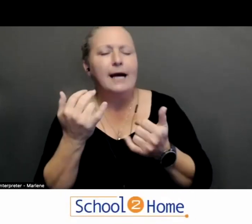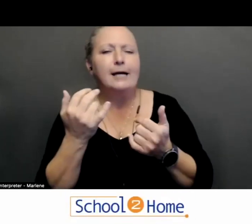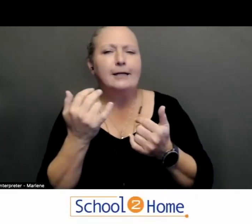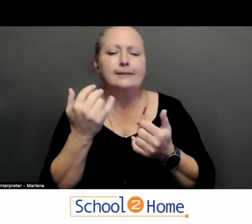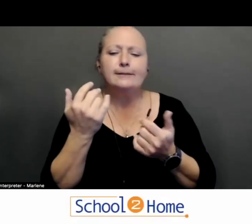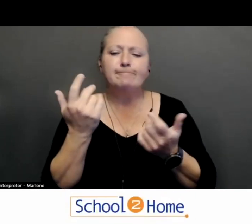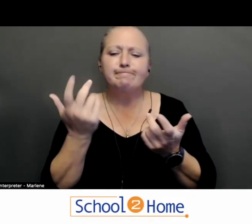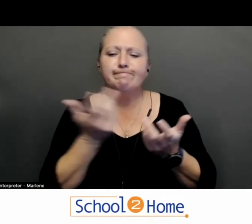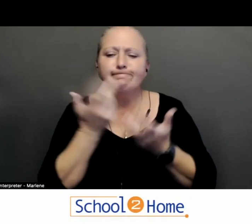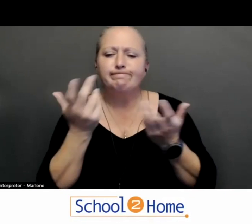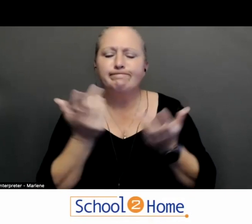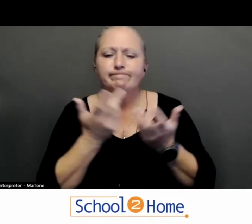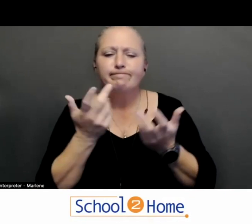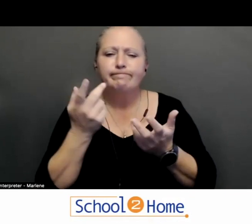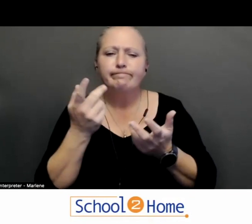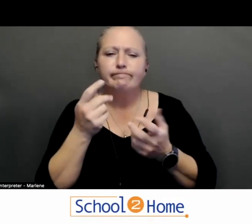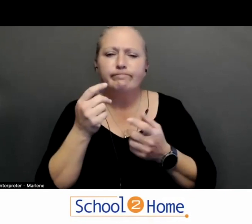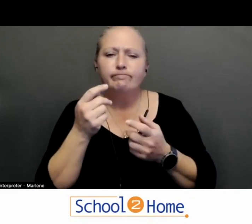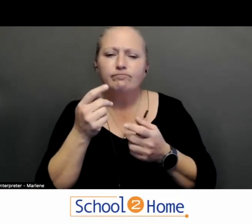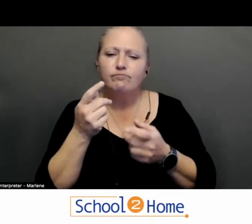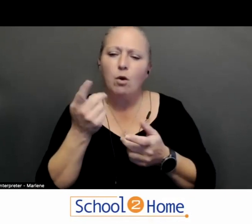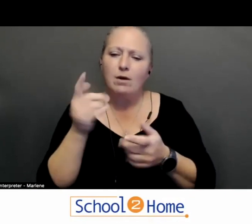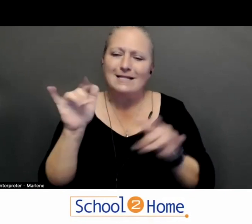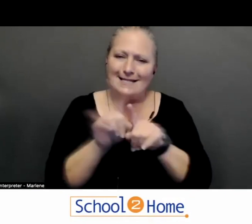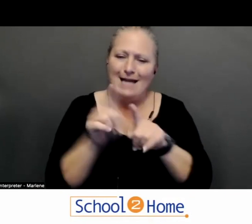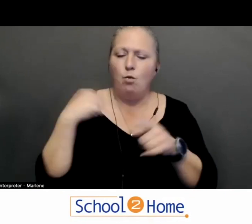we're kind of going to what we're trying to do here too is create that sense of community right